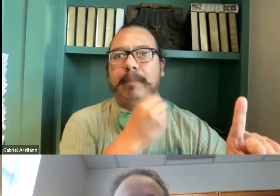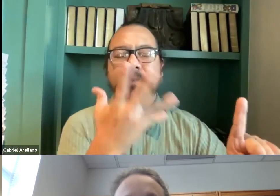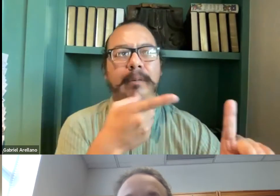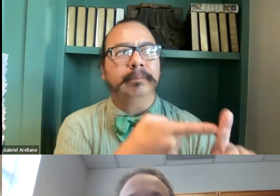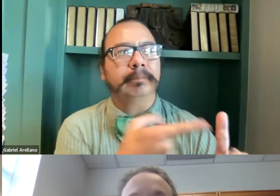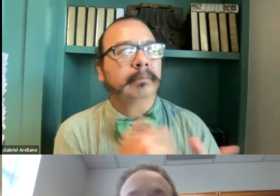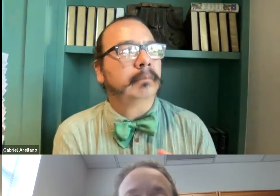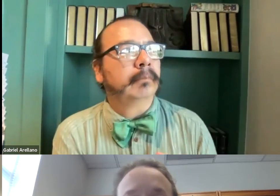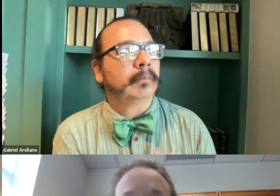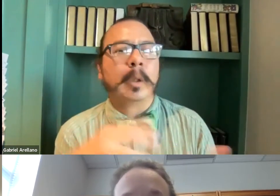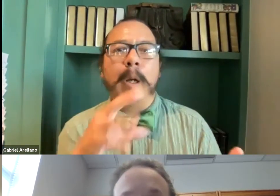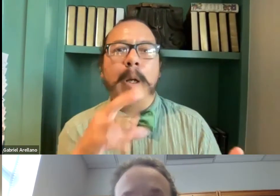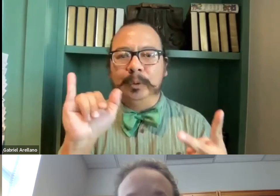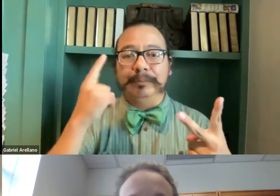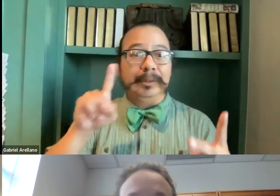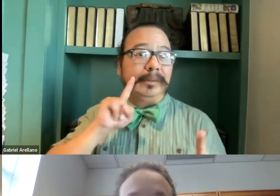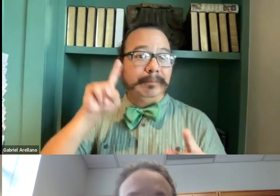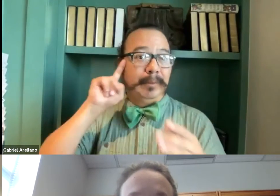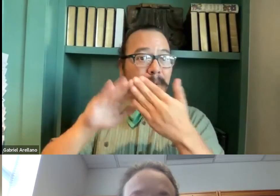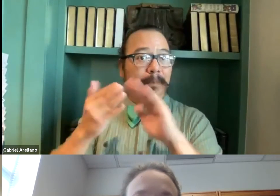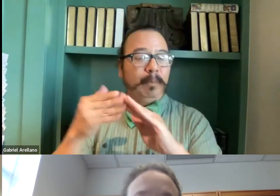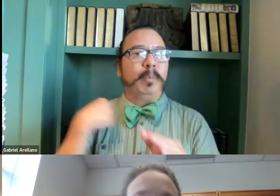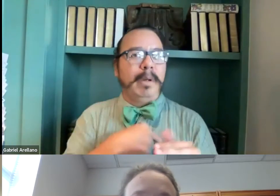Sign Language Interpreter | Paola Morales del Castillo, they: uh the arts uh indigenous. Um